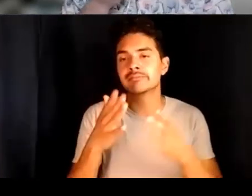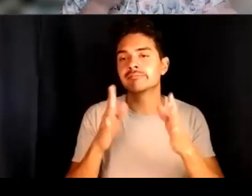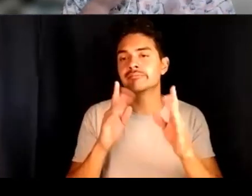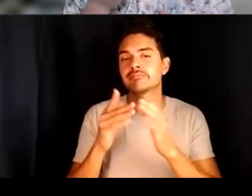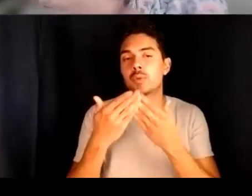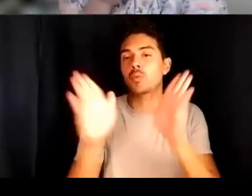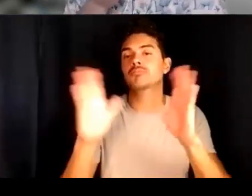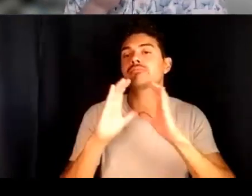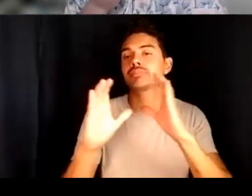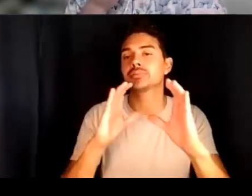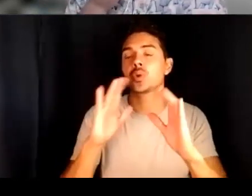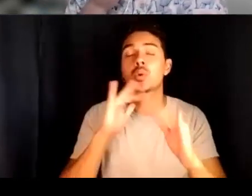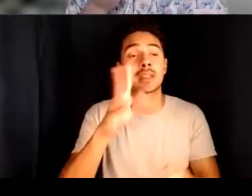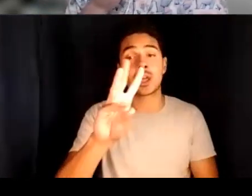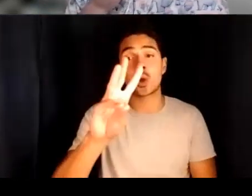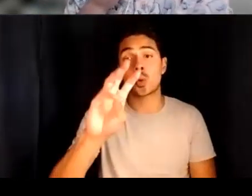I'm gonna move this weapon away from here.